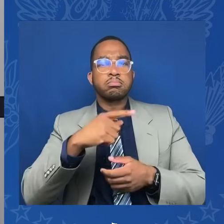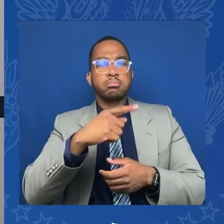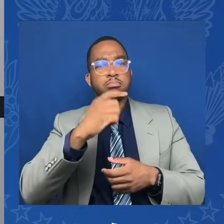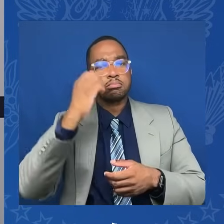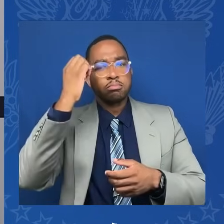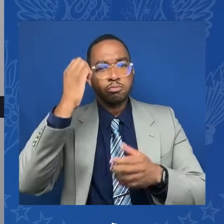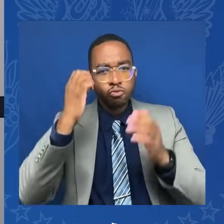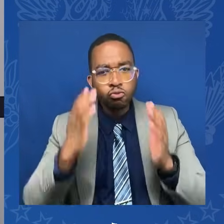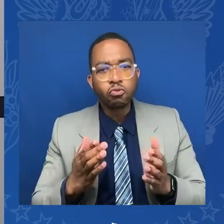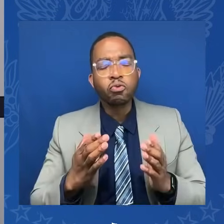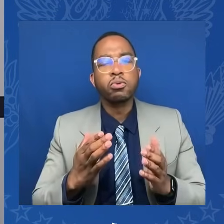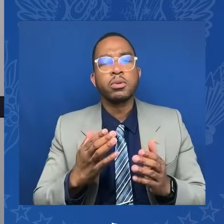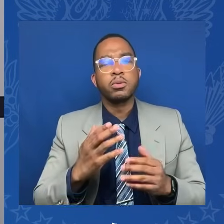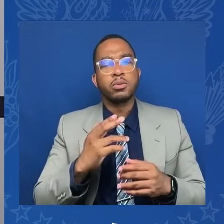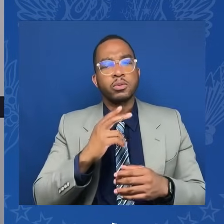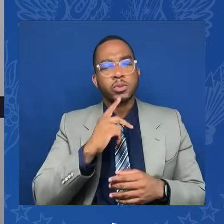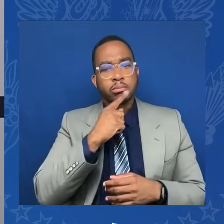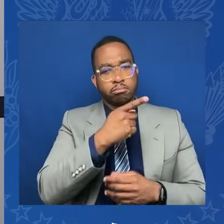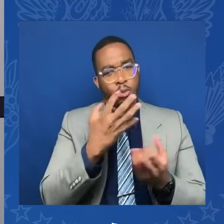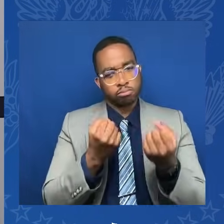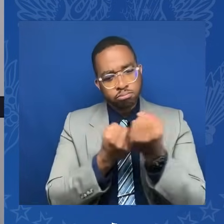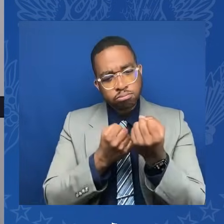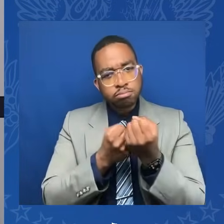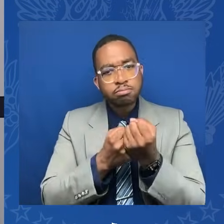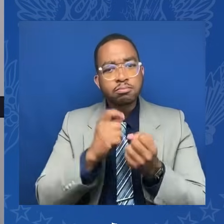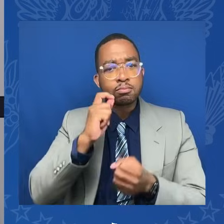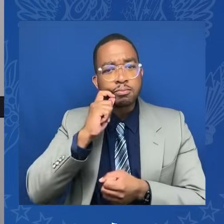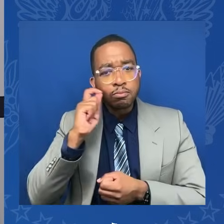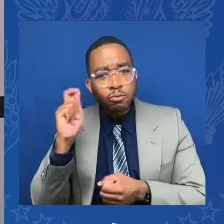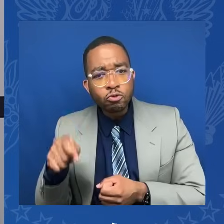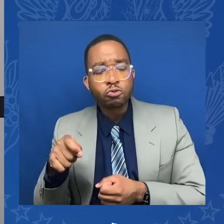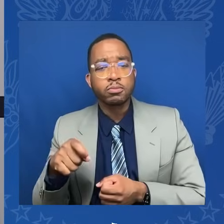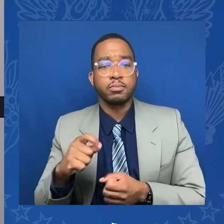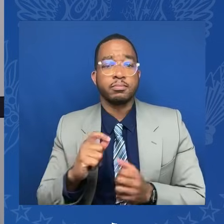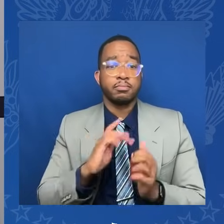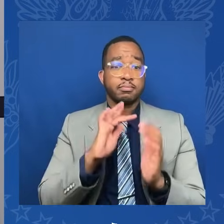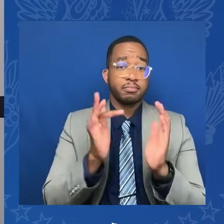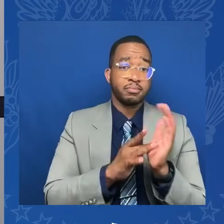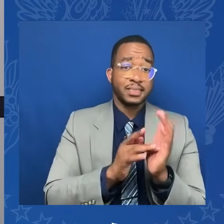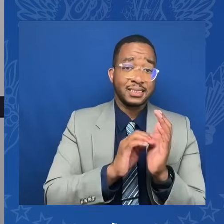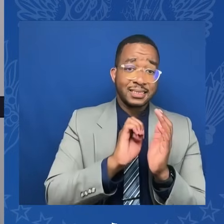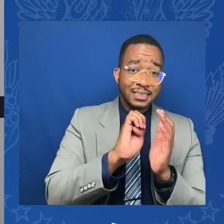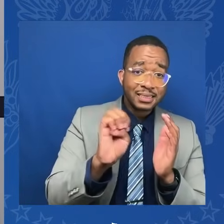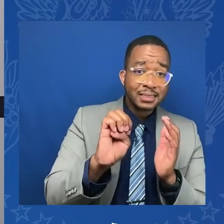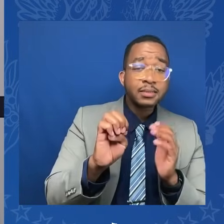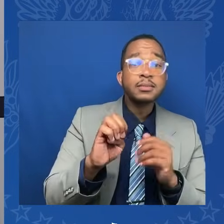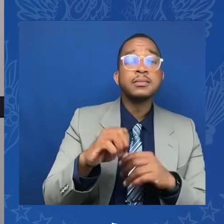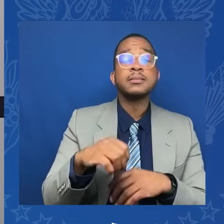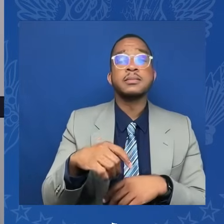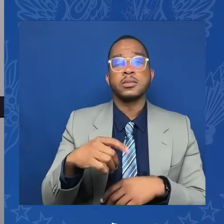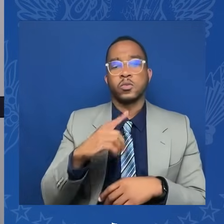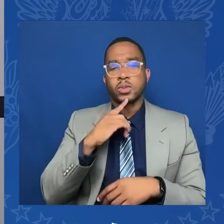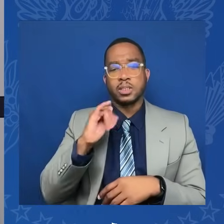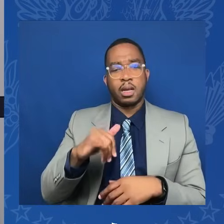through what we're taking up today on the economic front. Thank you. Thank you for being with us today.